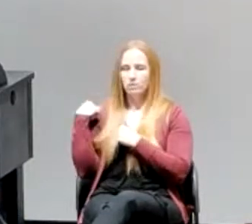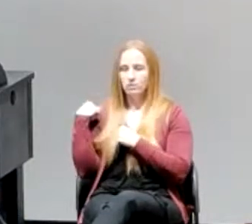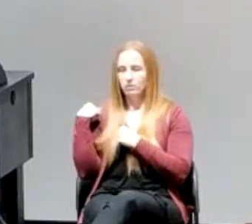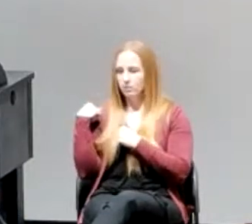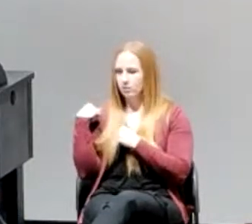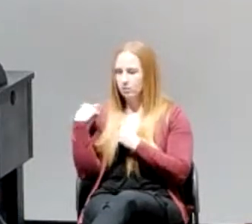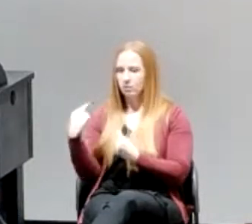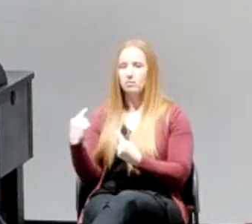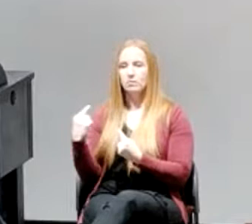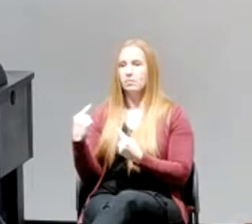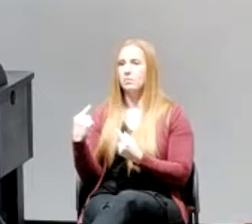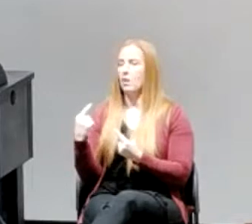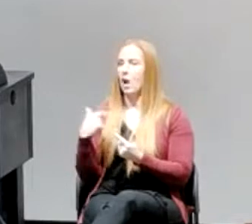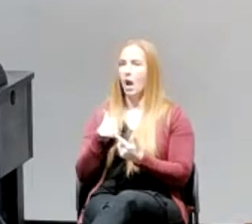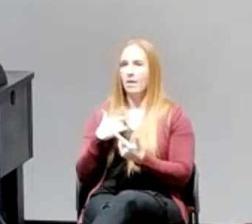Any of you there were there, holymoly.